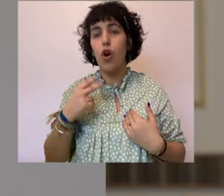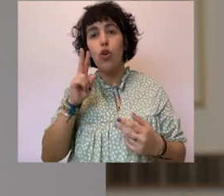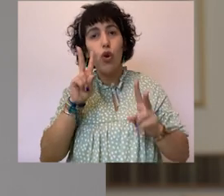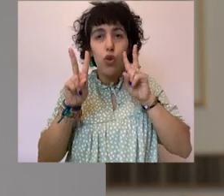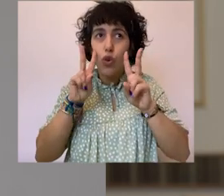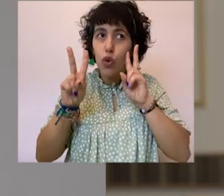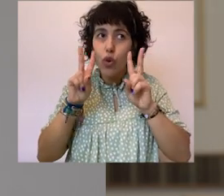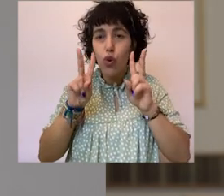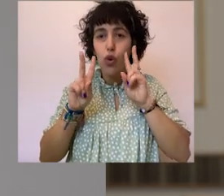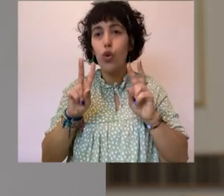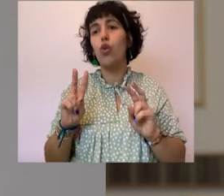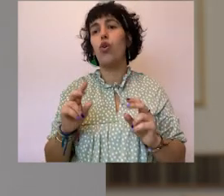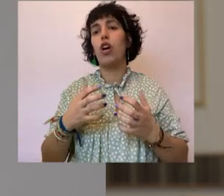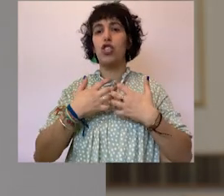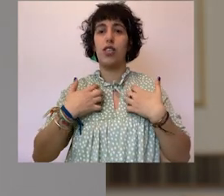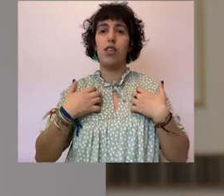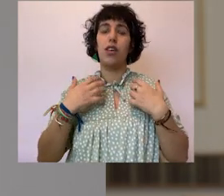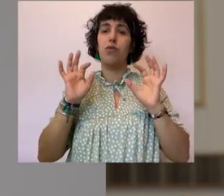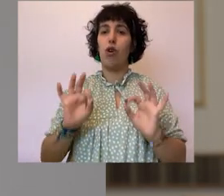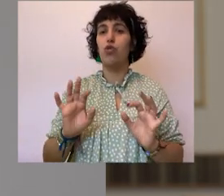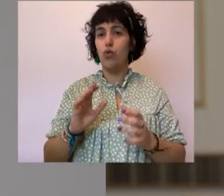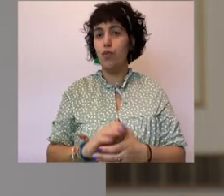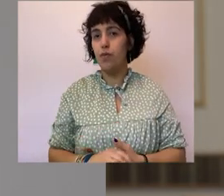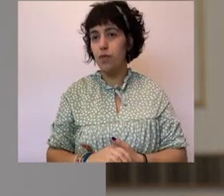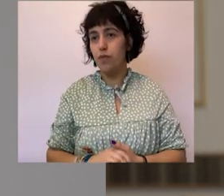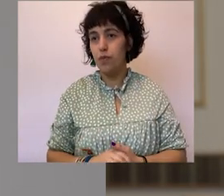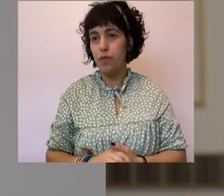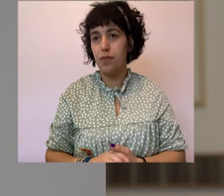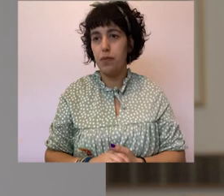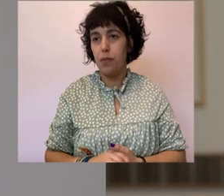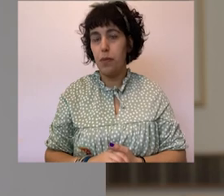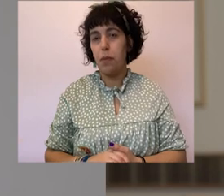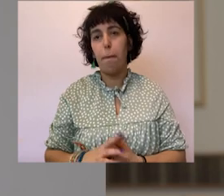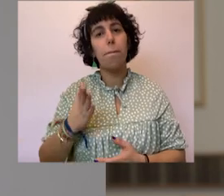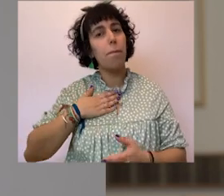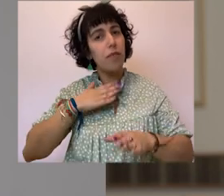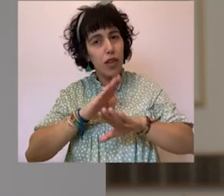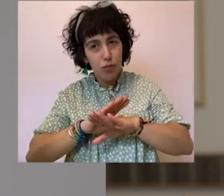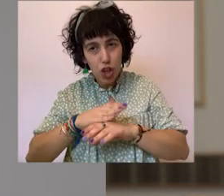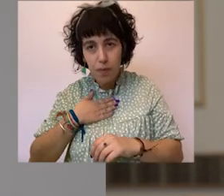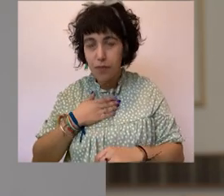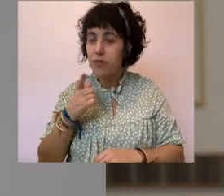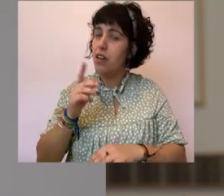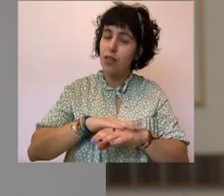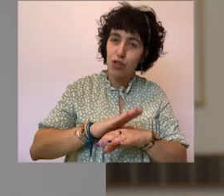I will do, you will do, he will do